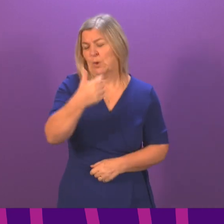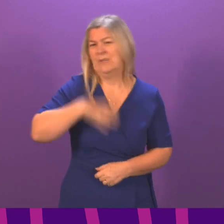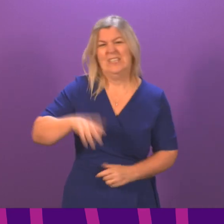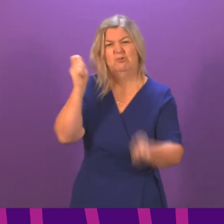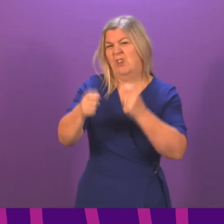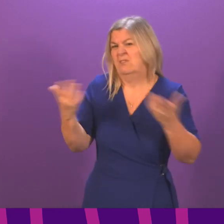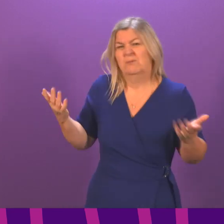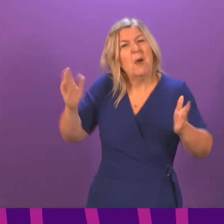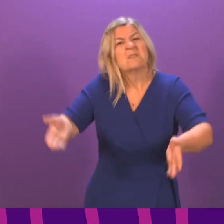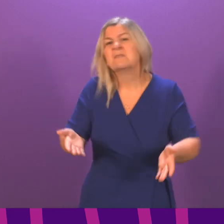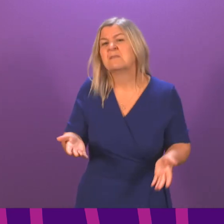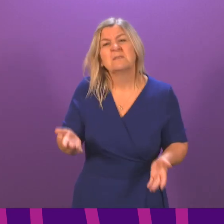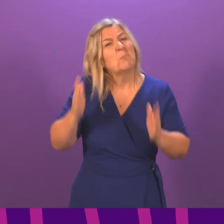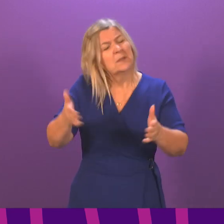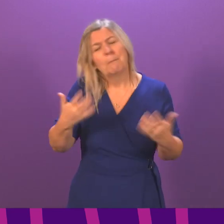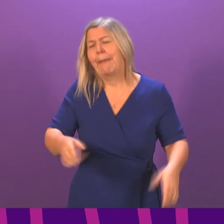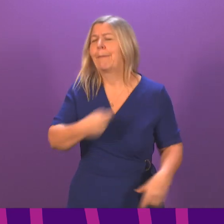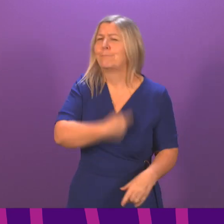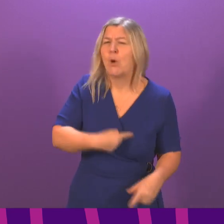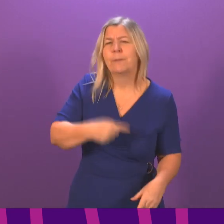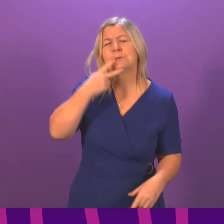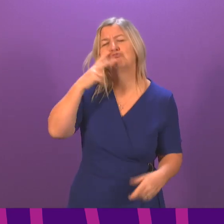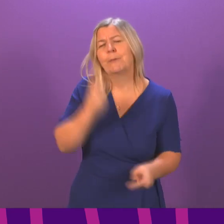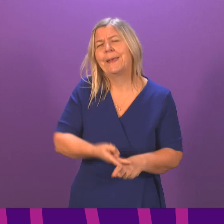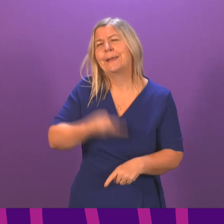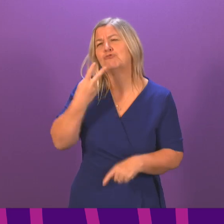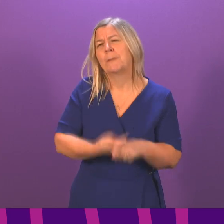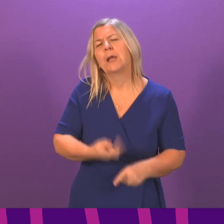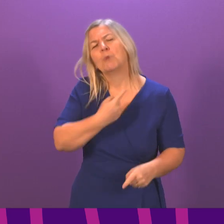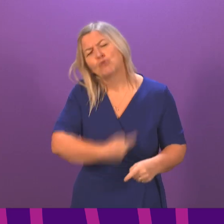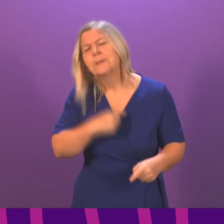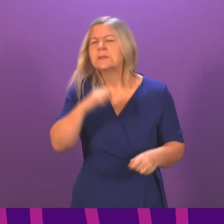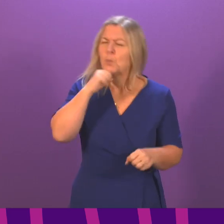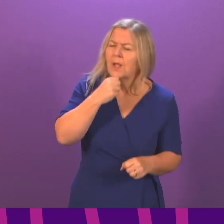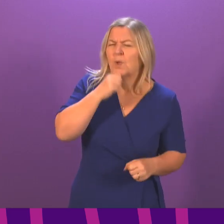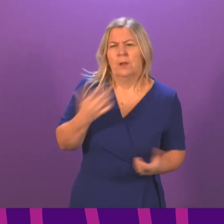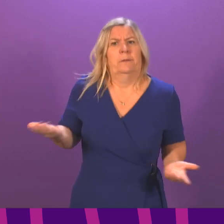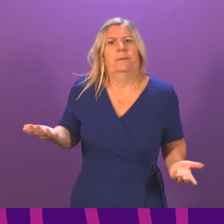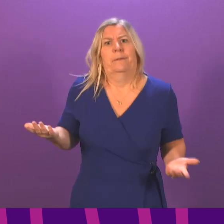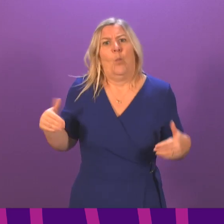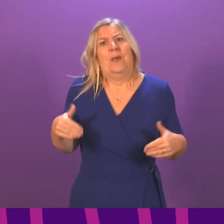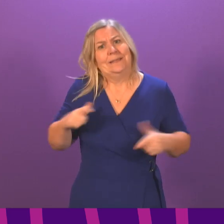to visiting care homes. Change has been promised repeatedly, for far too long. Things must change soon.